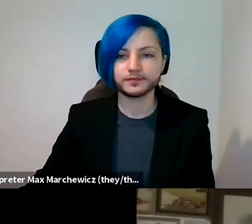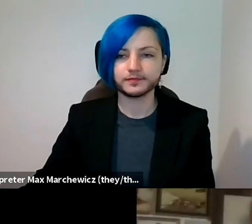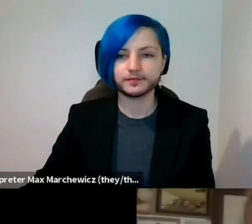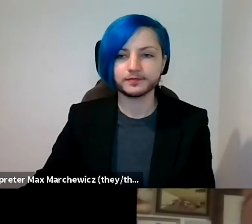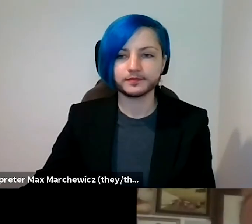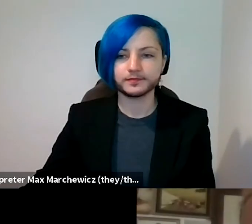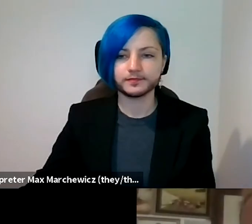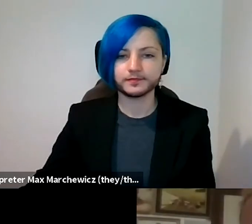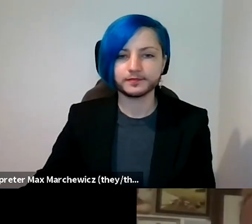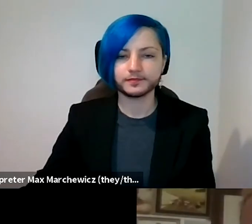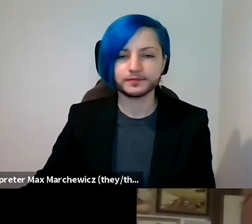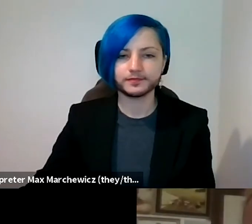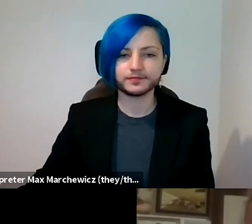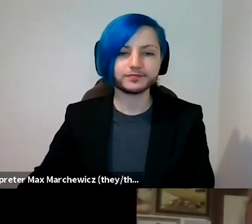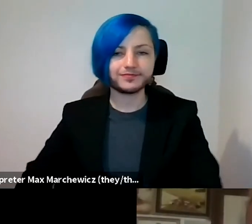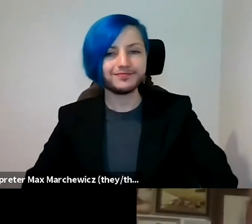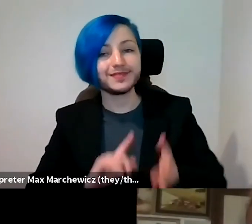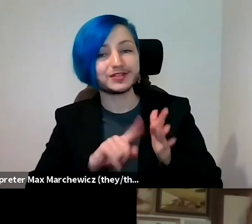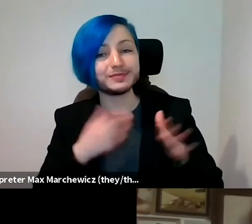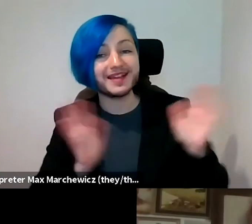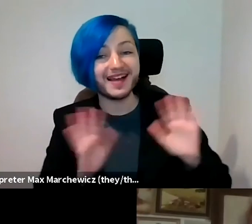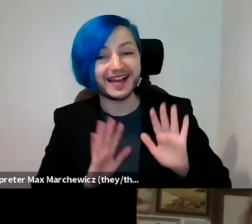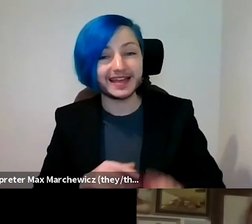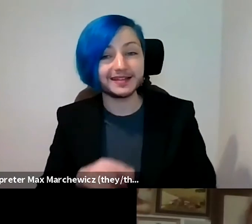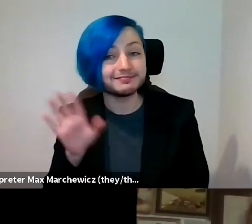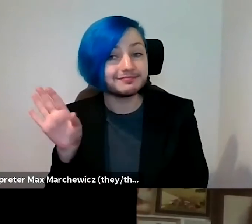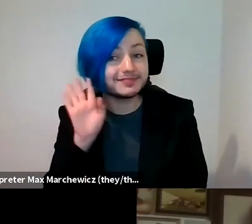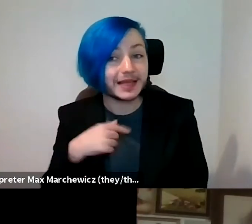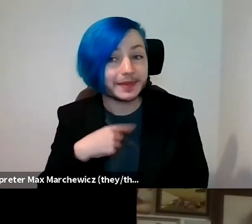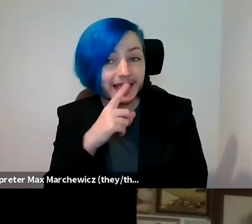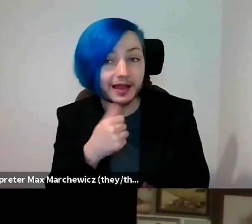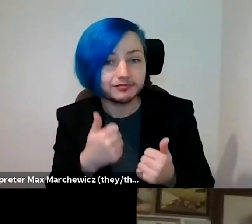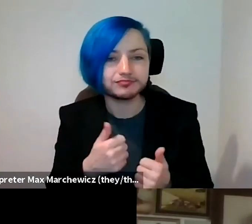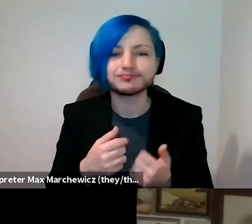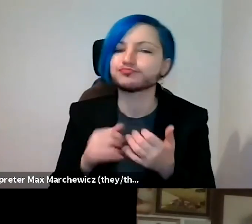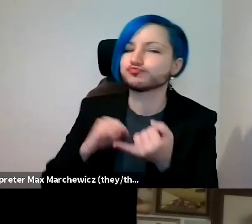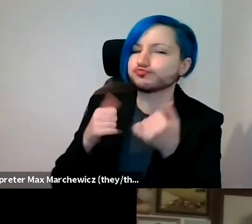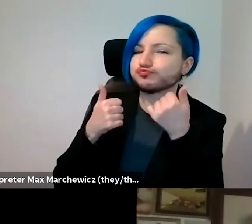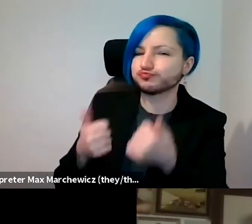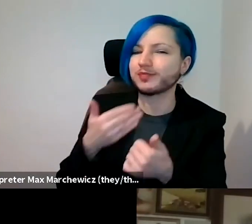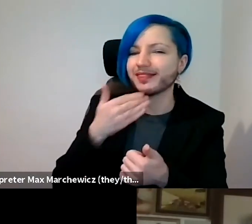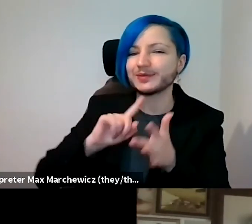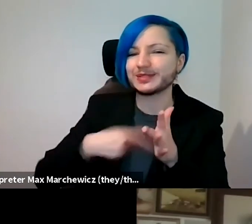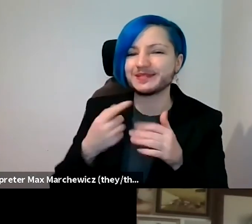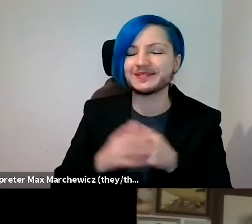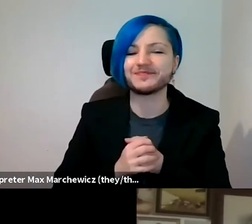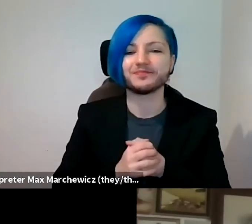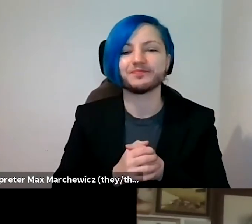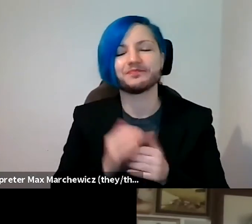So- Oh, can you hear me, Suchitra? Yeah, very well. Thank you, James. Fantastic. Yeah.